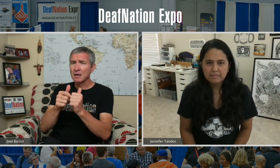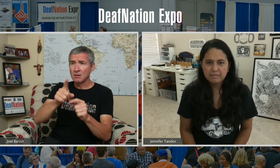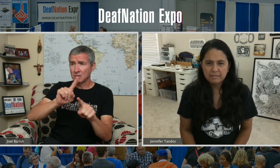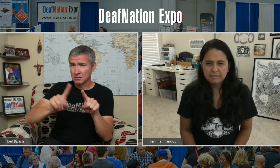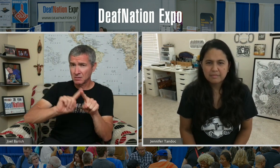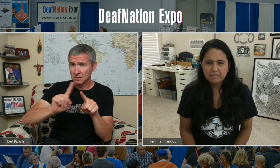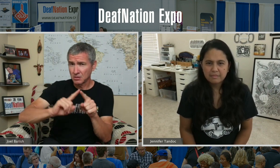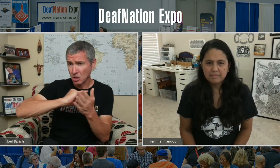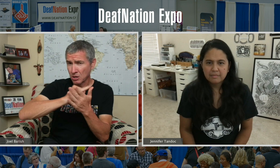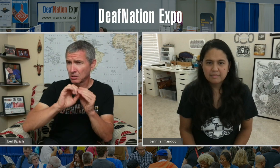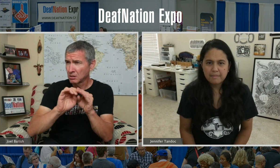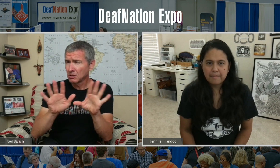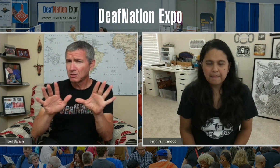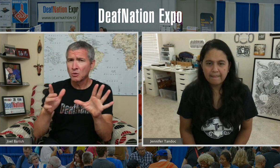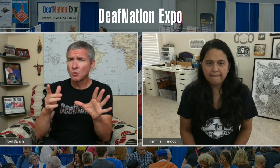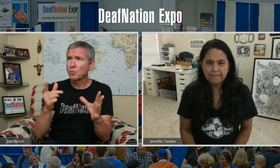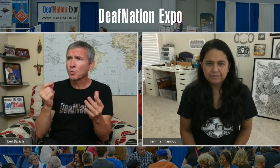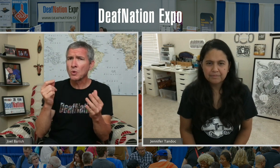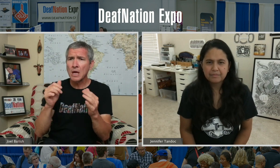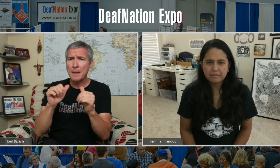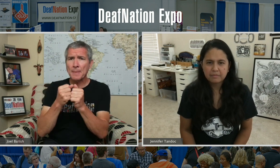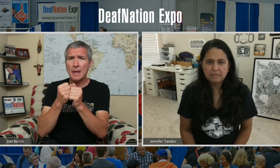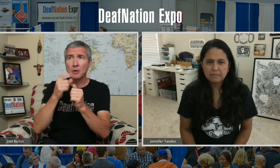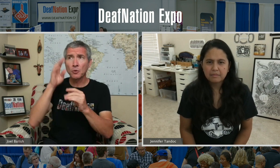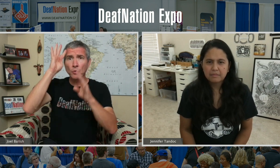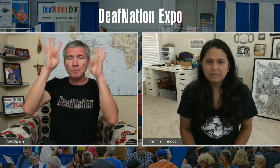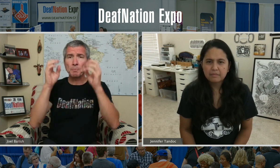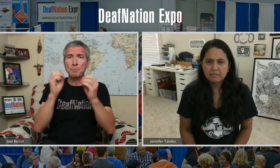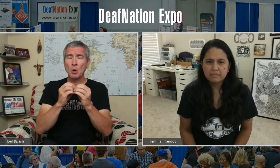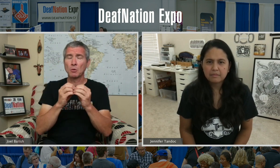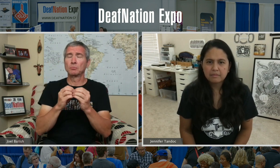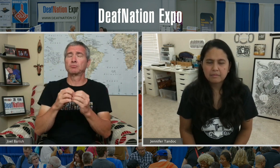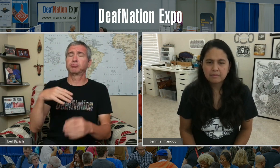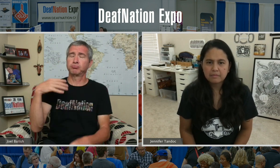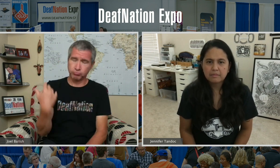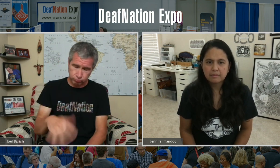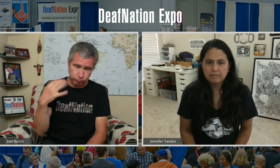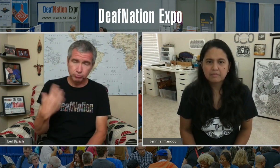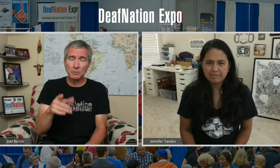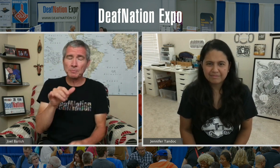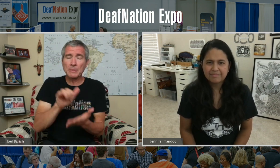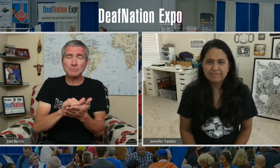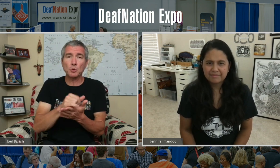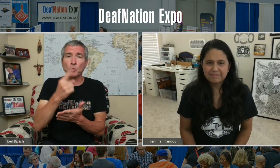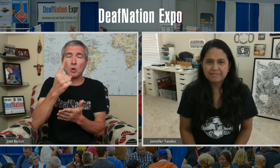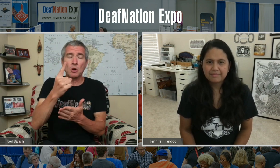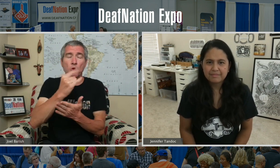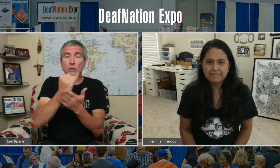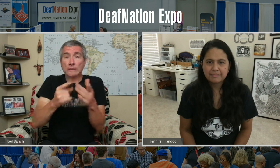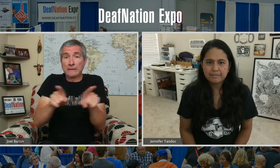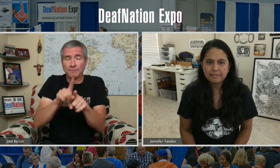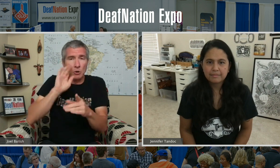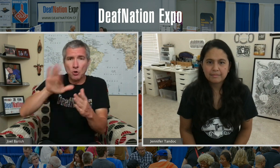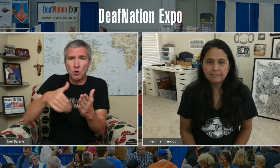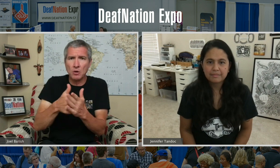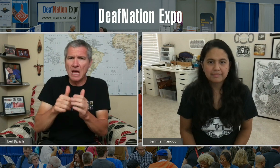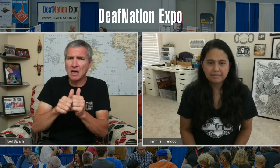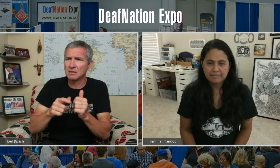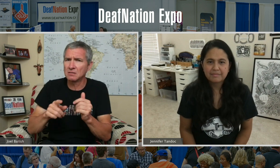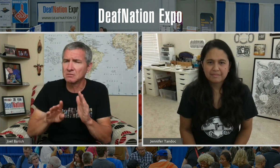What makes your creativity flourish? It’s impossible to have the same artwork for all.